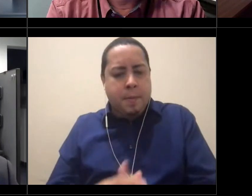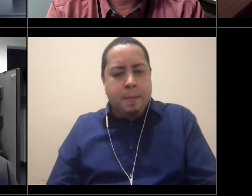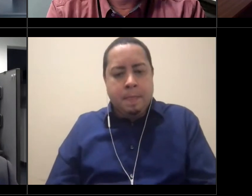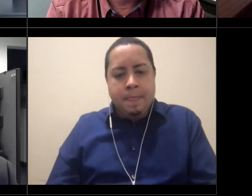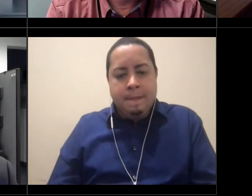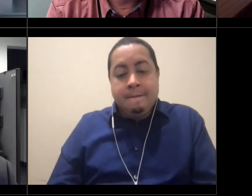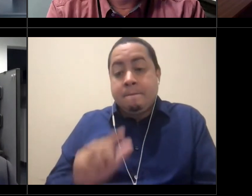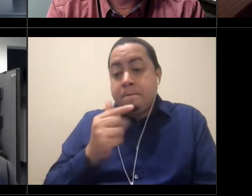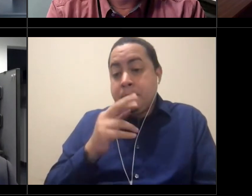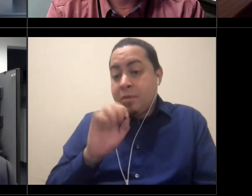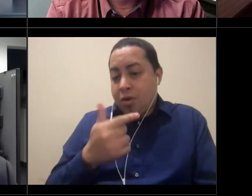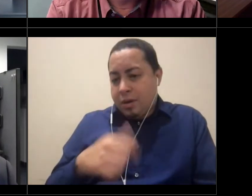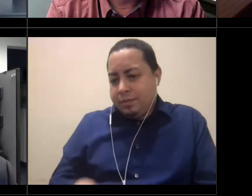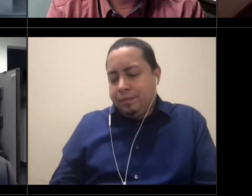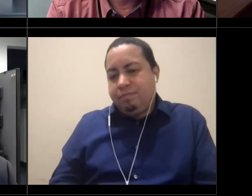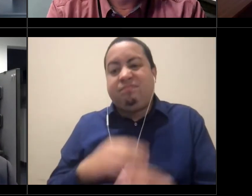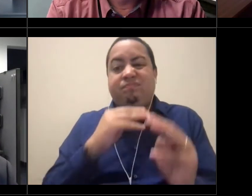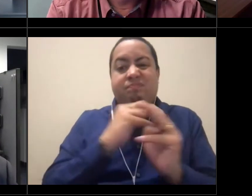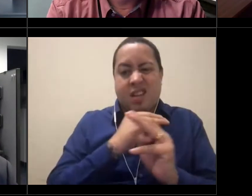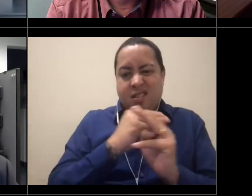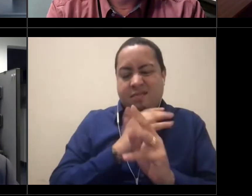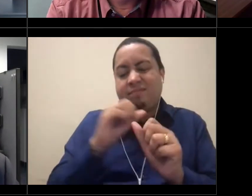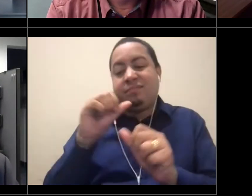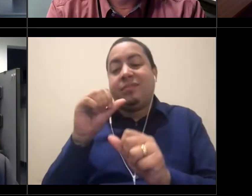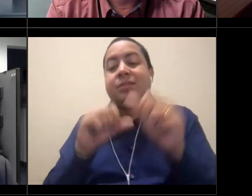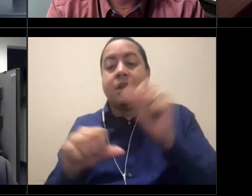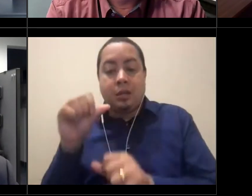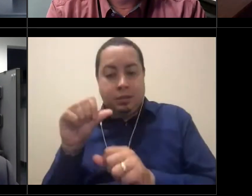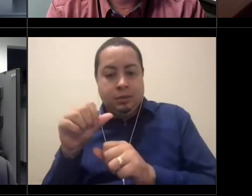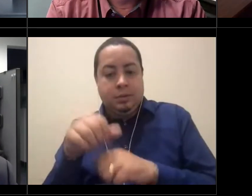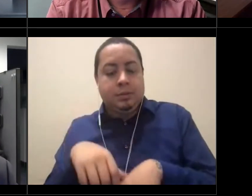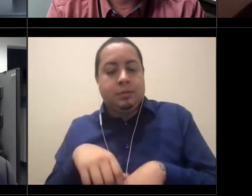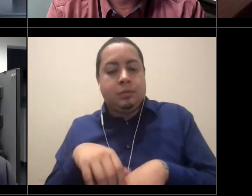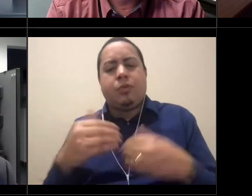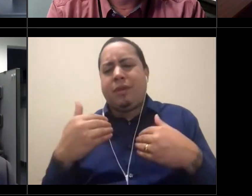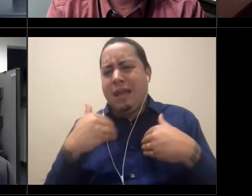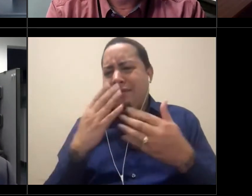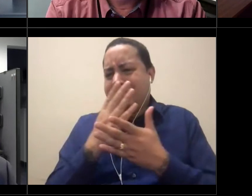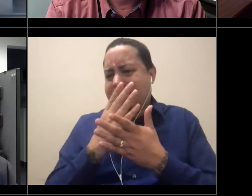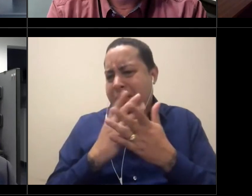a lot of math and science. We have people with all kinds of different degrees here.